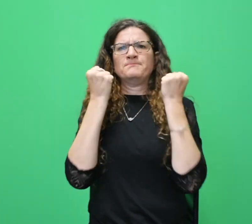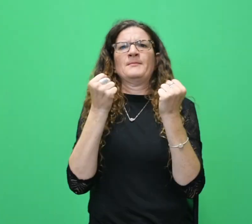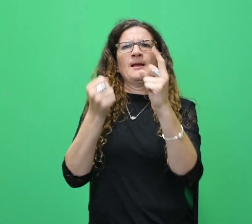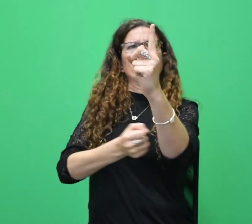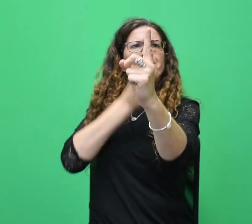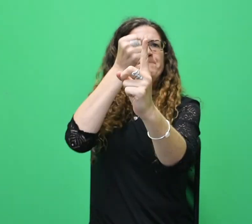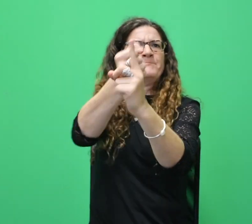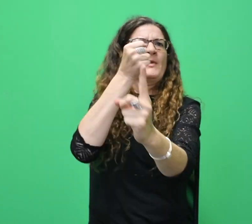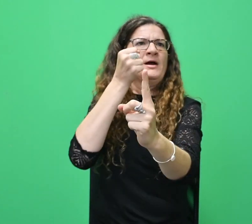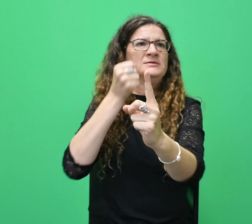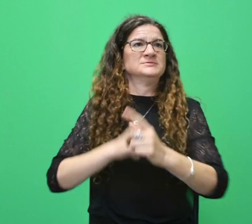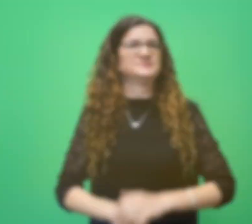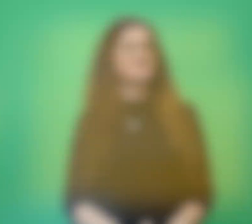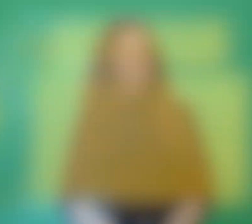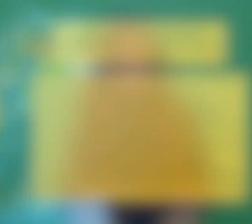with strong impact.